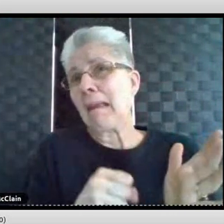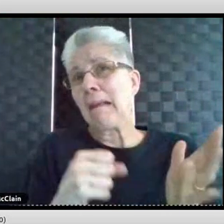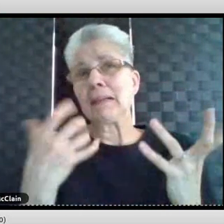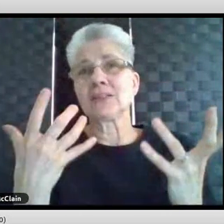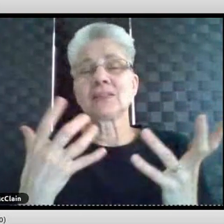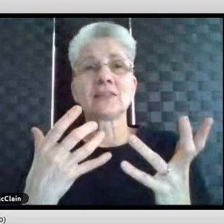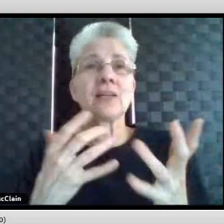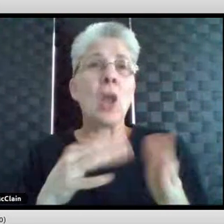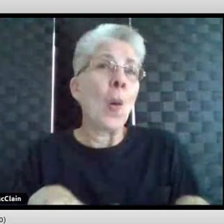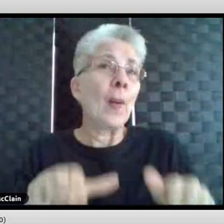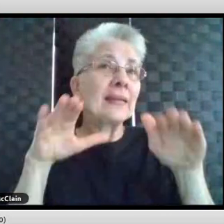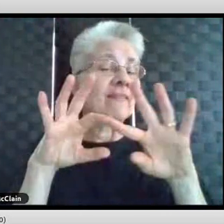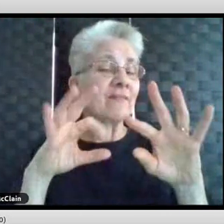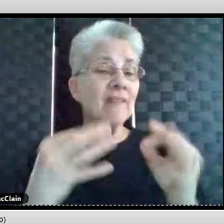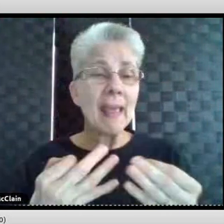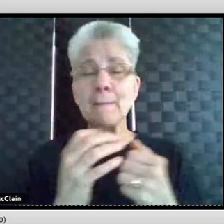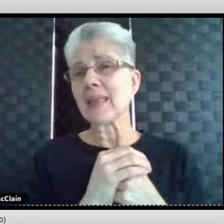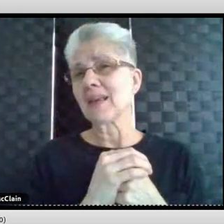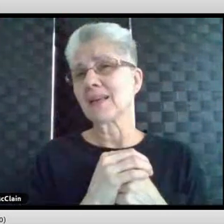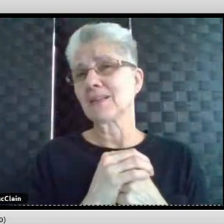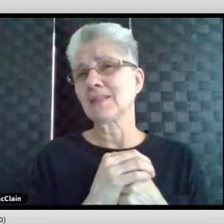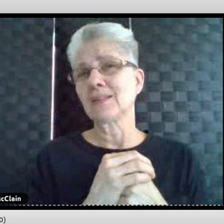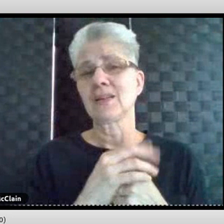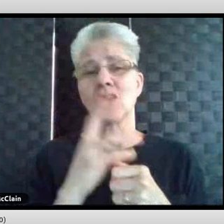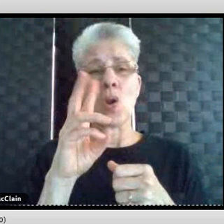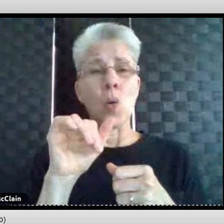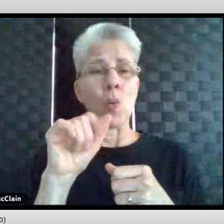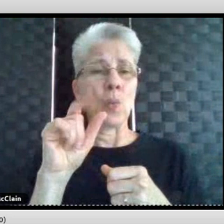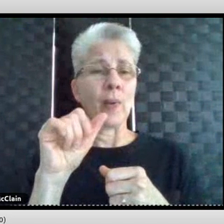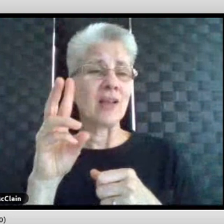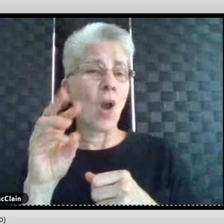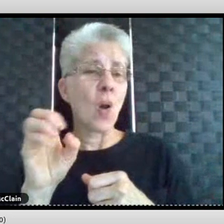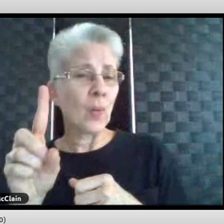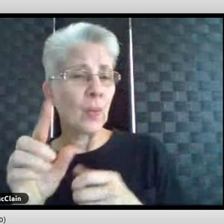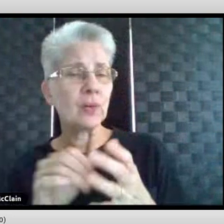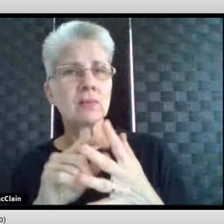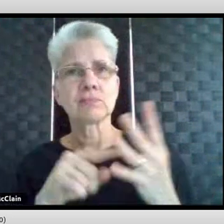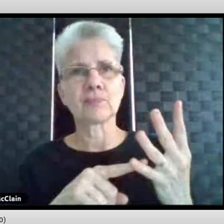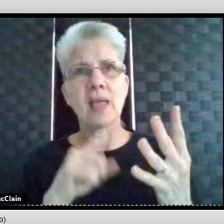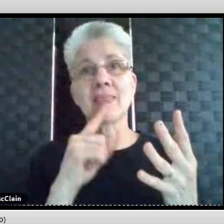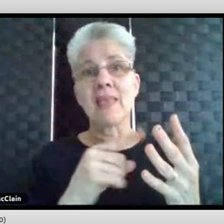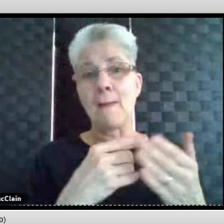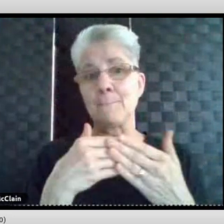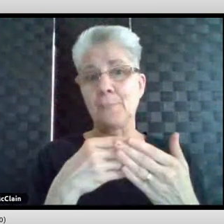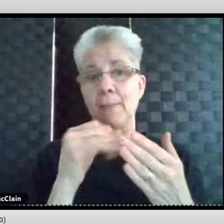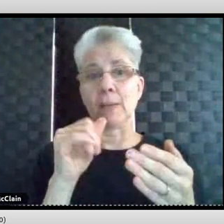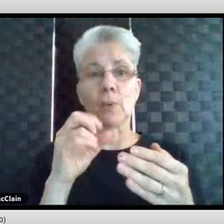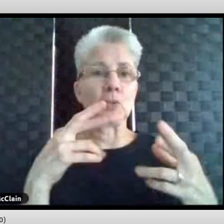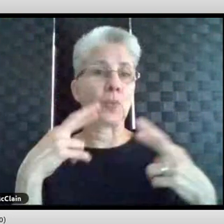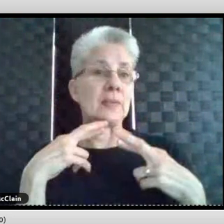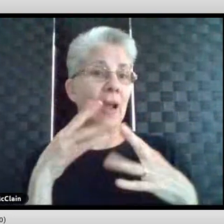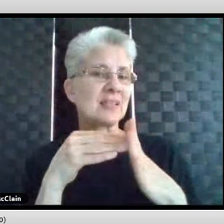raising a family, widowed, and then up into the baby boomers, the retirement centers, all those kinds of things.